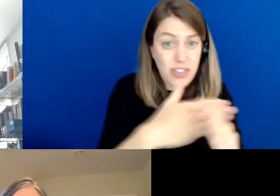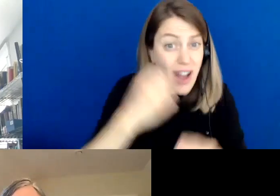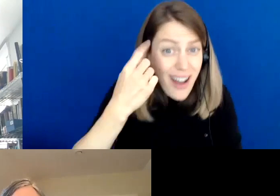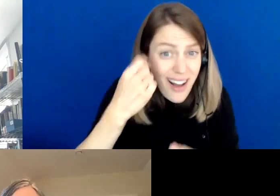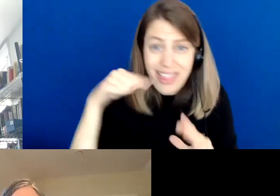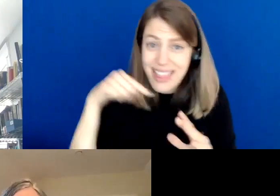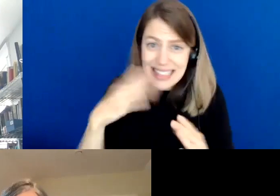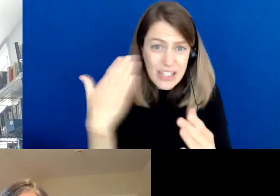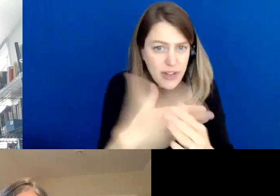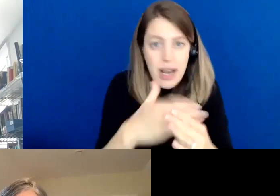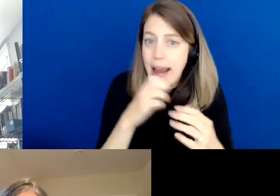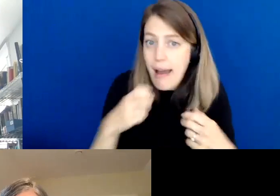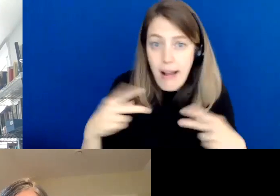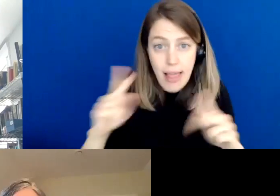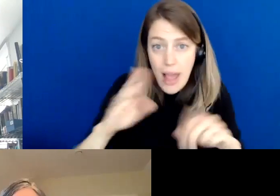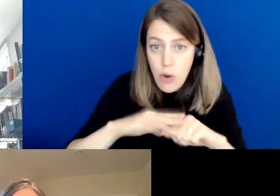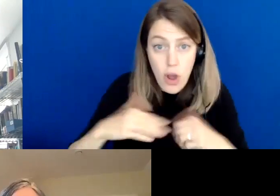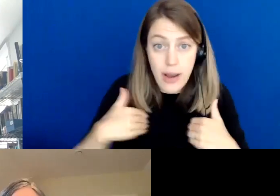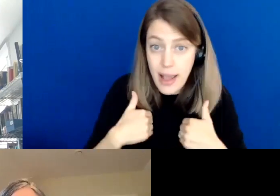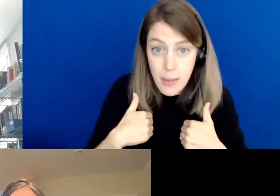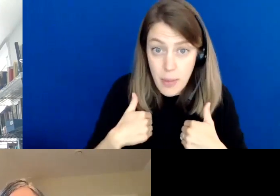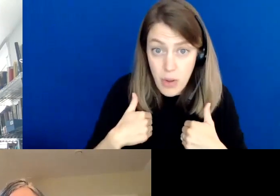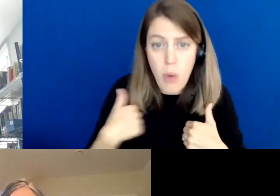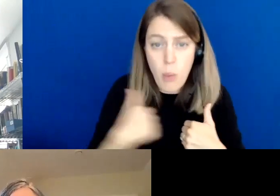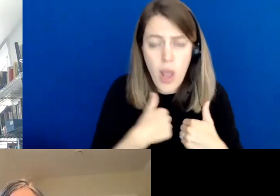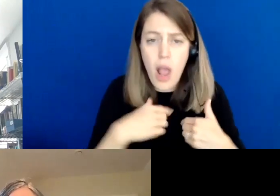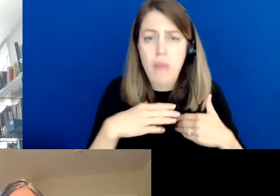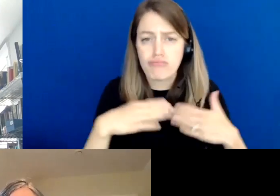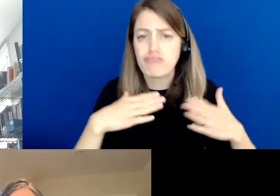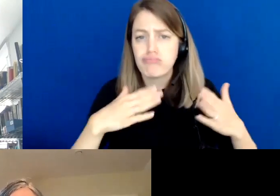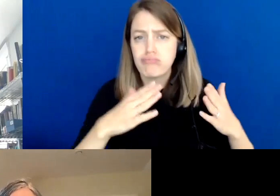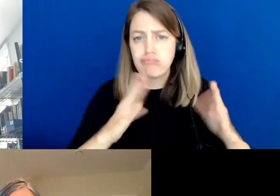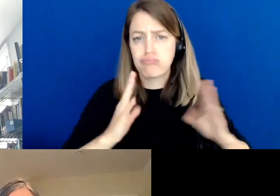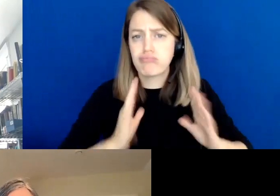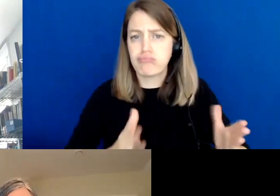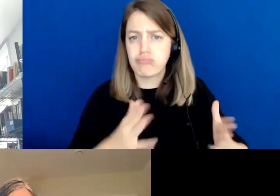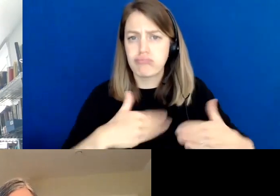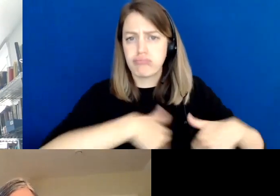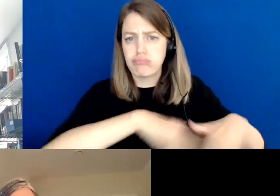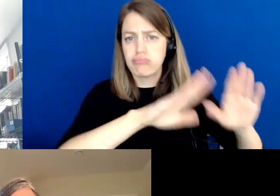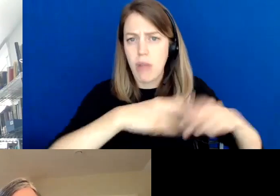on people, and in particular people with disabilities.